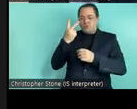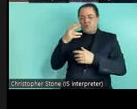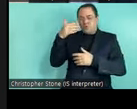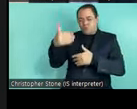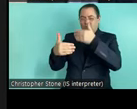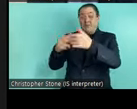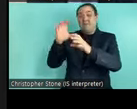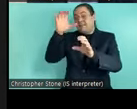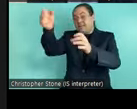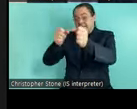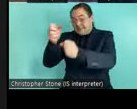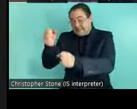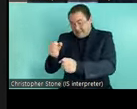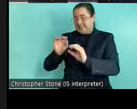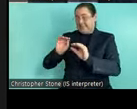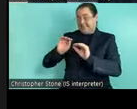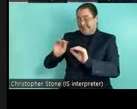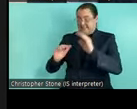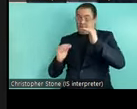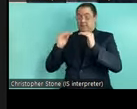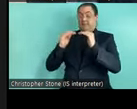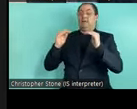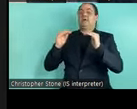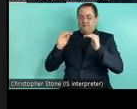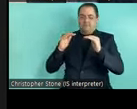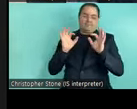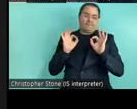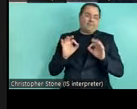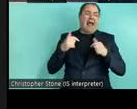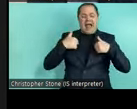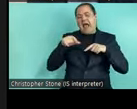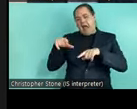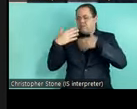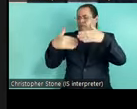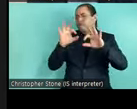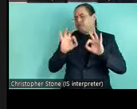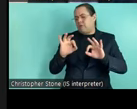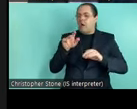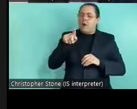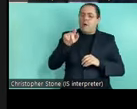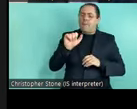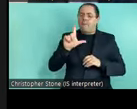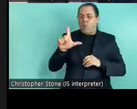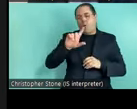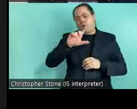will leave for to talk about that later on so some of us have been, you know, incredible